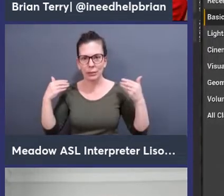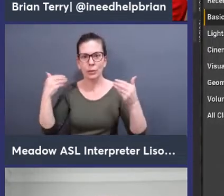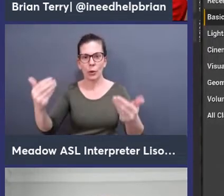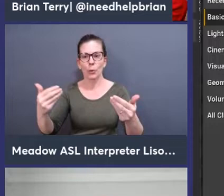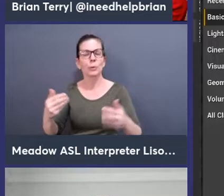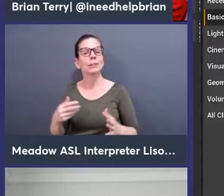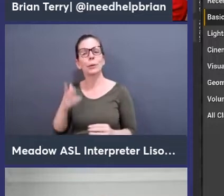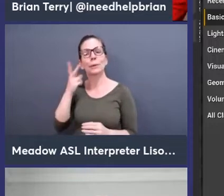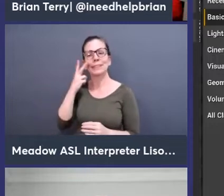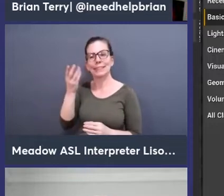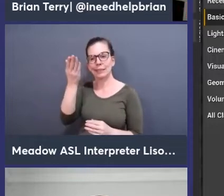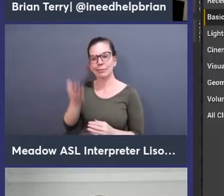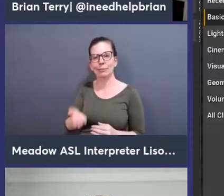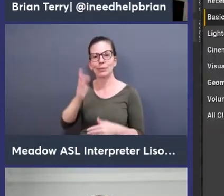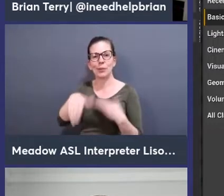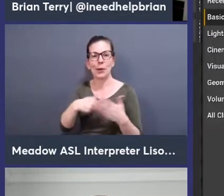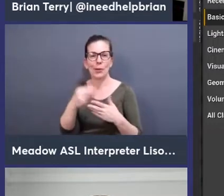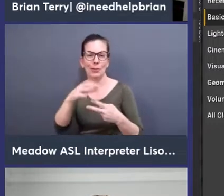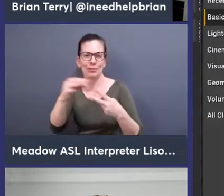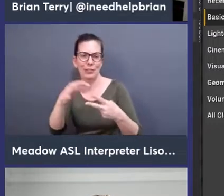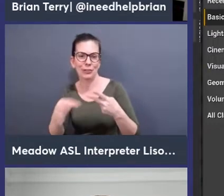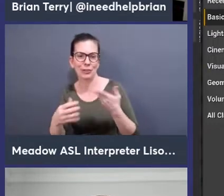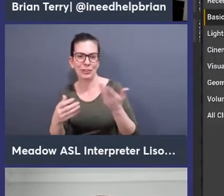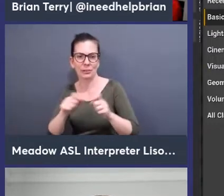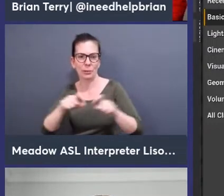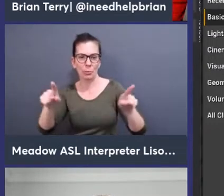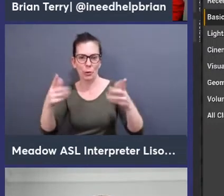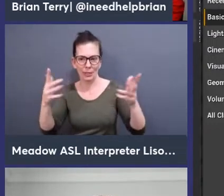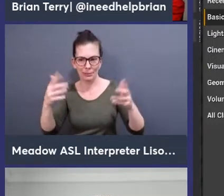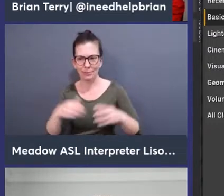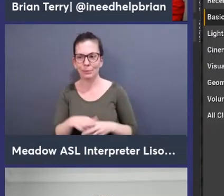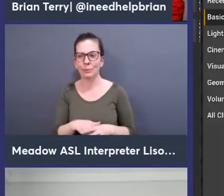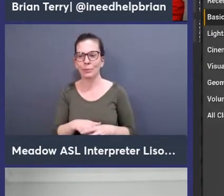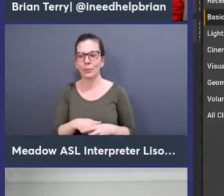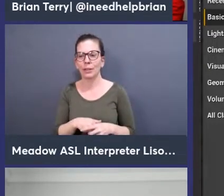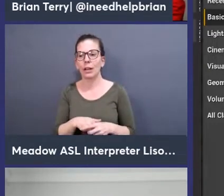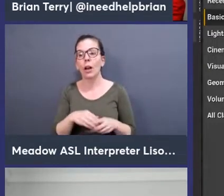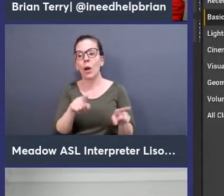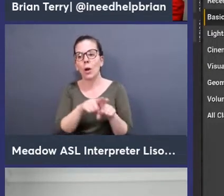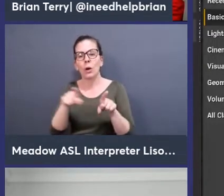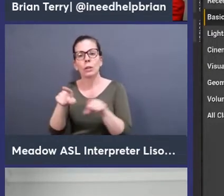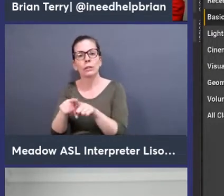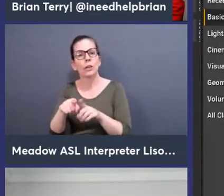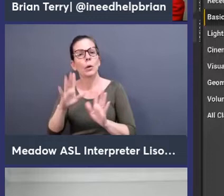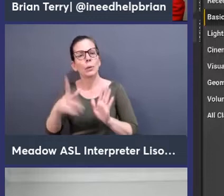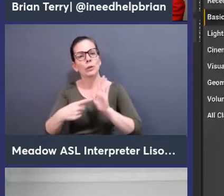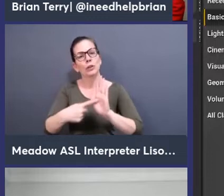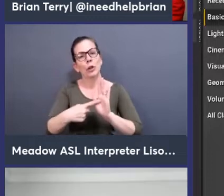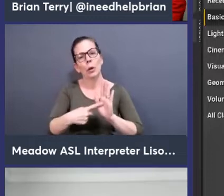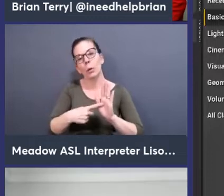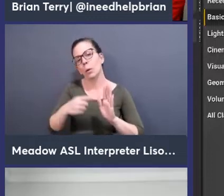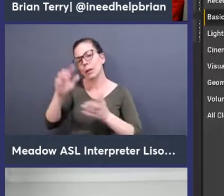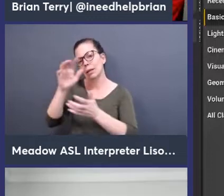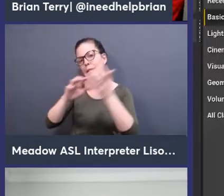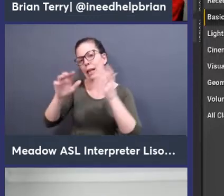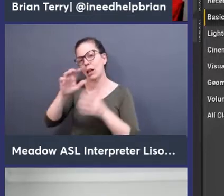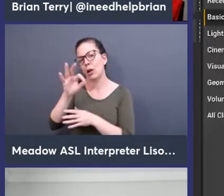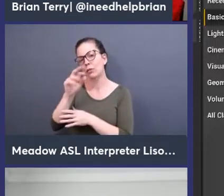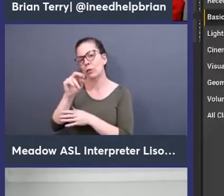So you could see those. These are all the features right now that's deployed. I'm also gonna show you a little bit on the CloudFormation side, what this looks like.